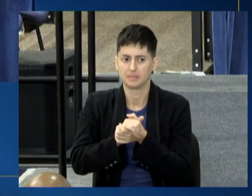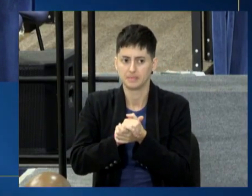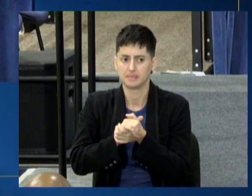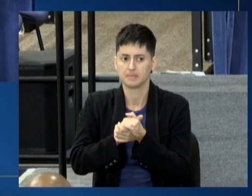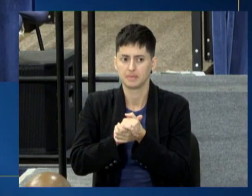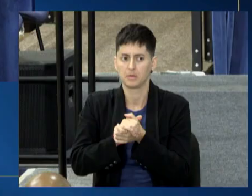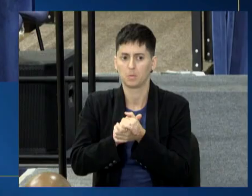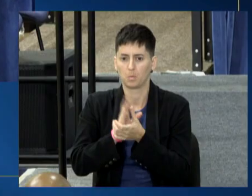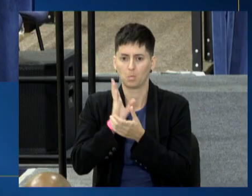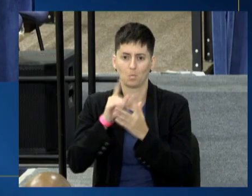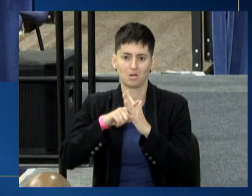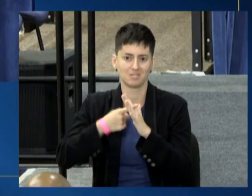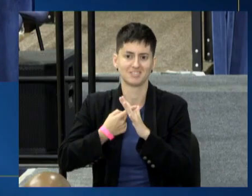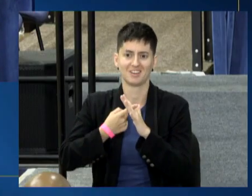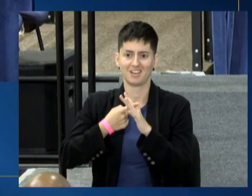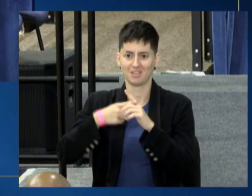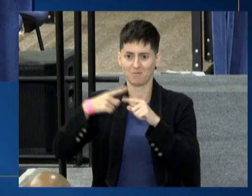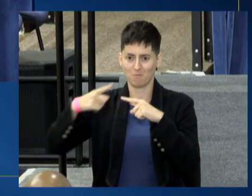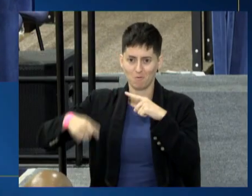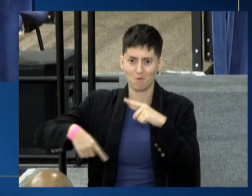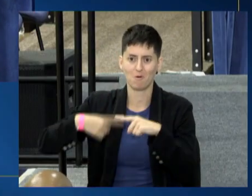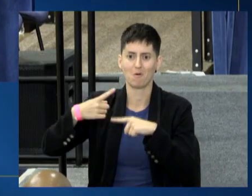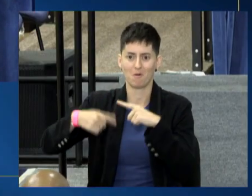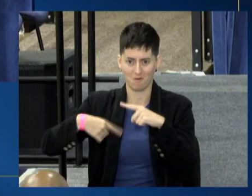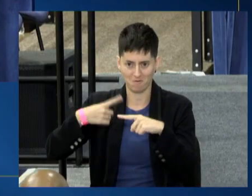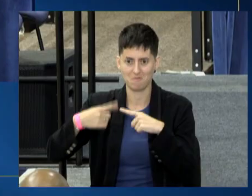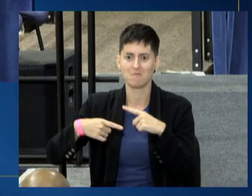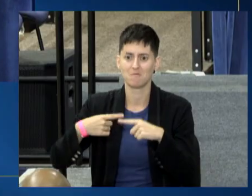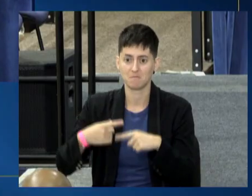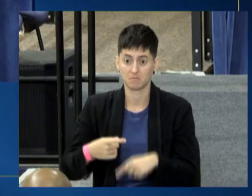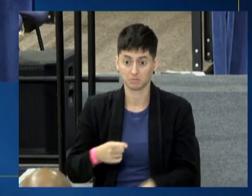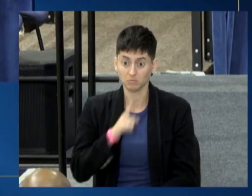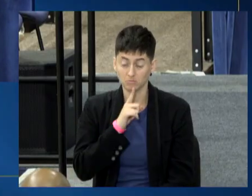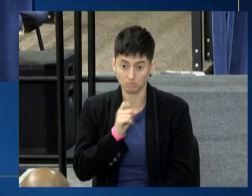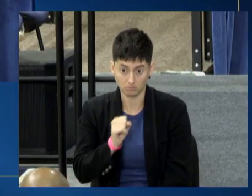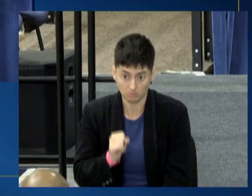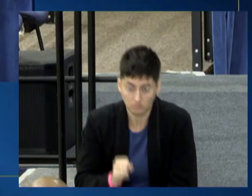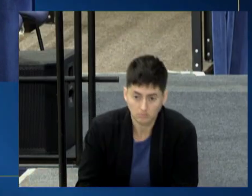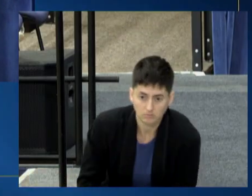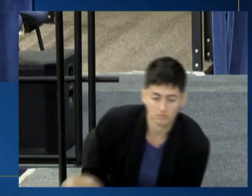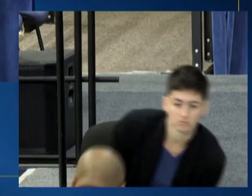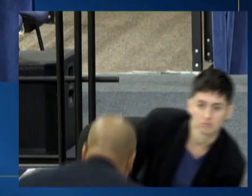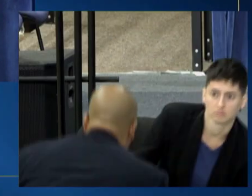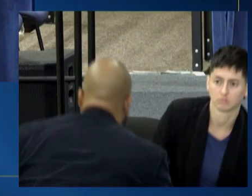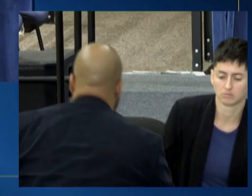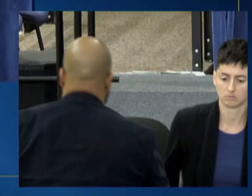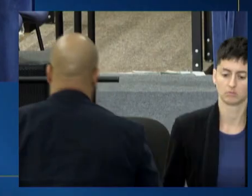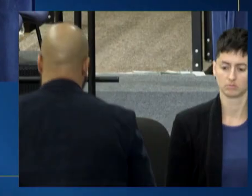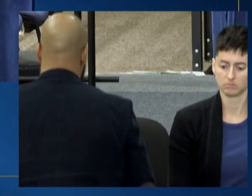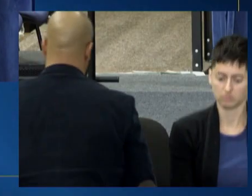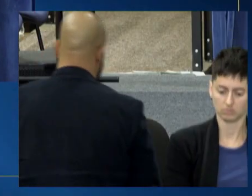somewhat harmonizing and bringing scalability to the system. So that every patient can really